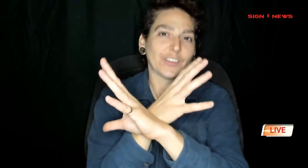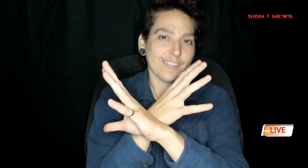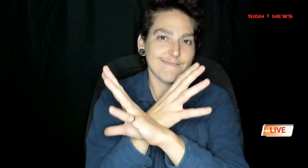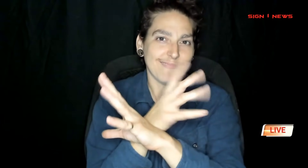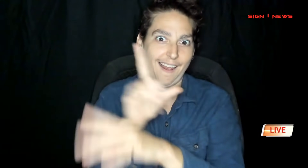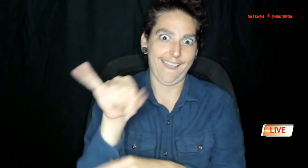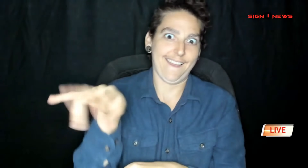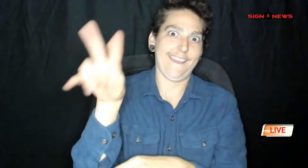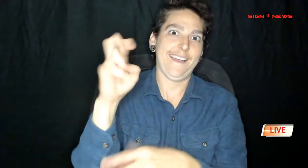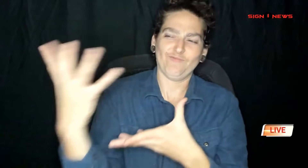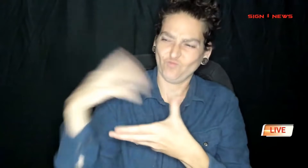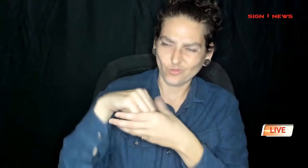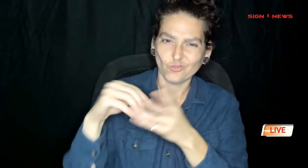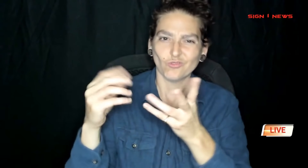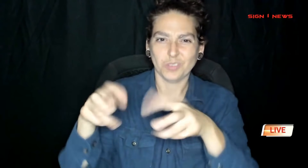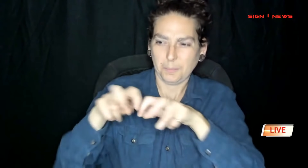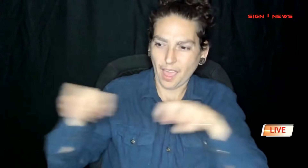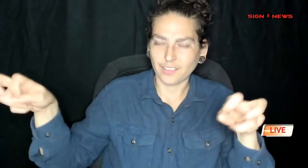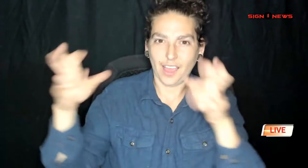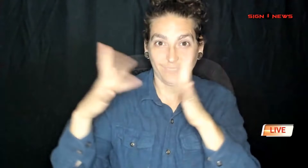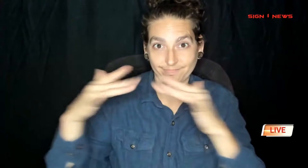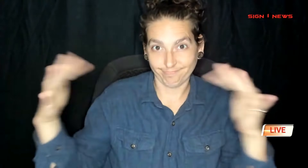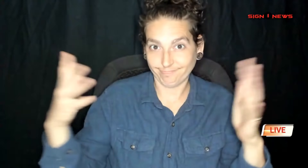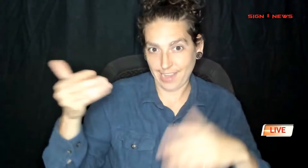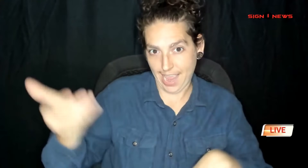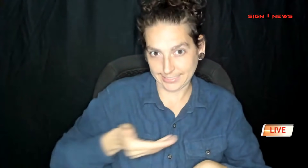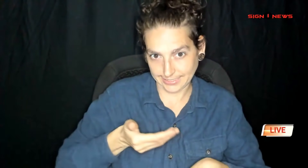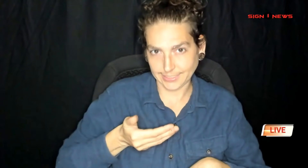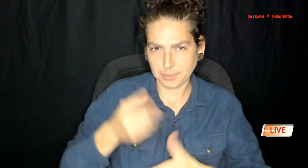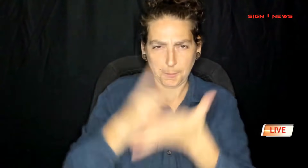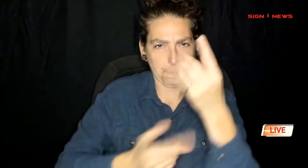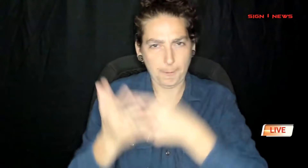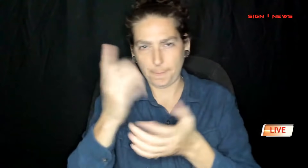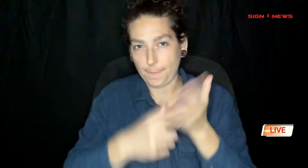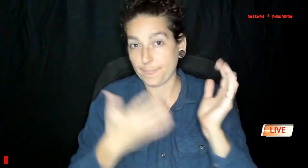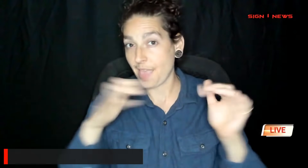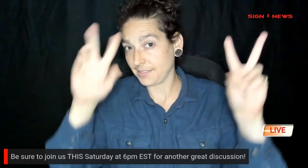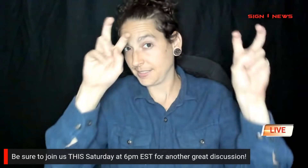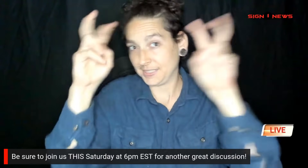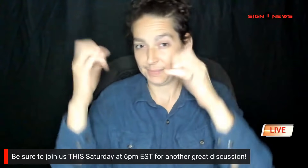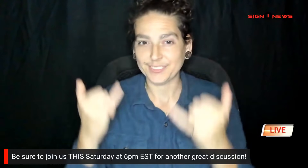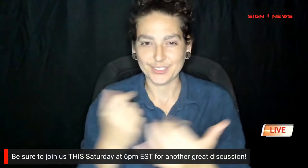6 PM Eastern time join us for a live panel of diverse guests to discuss the hot topics